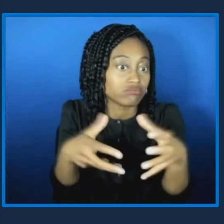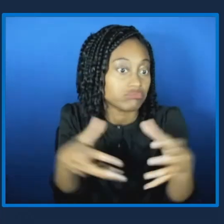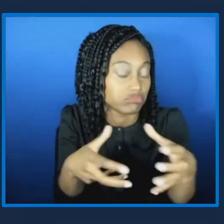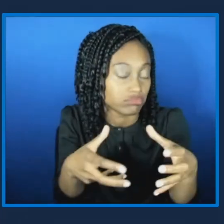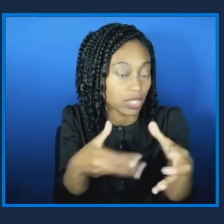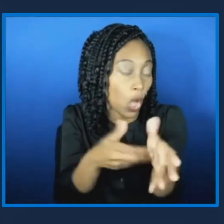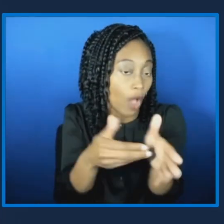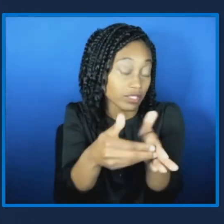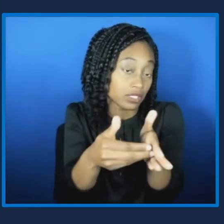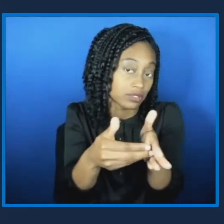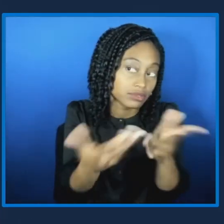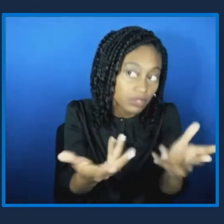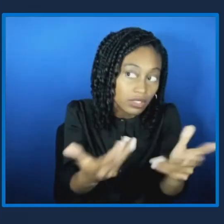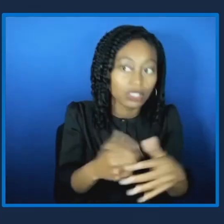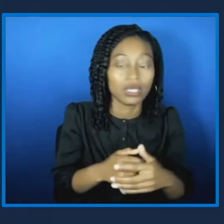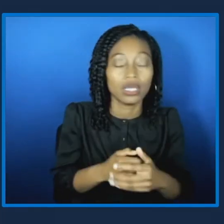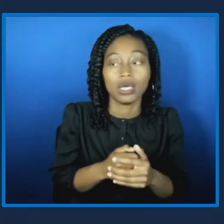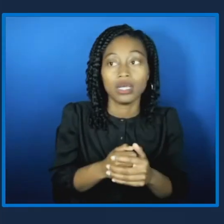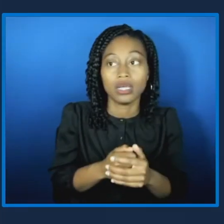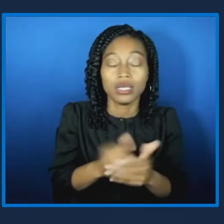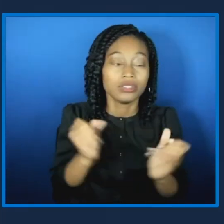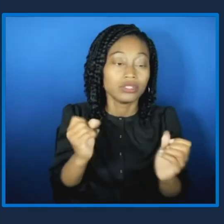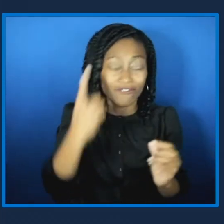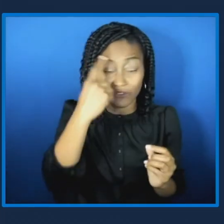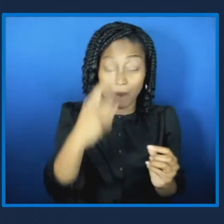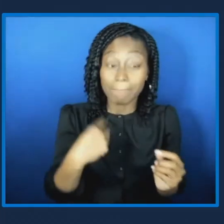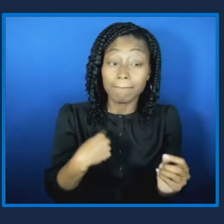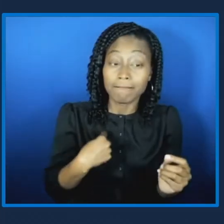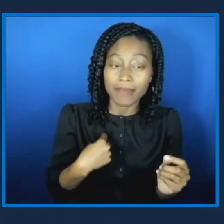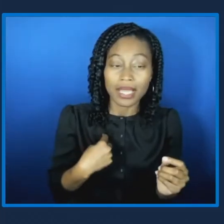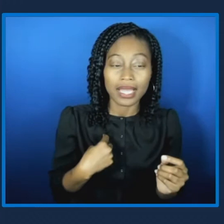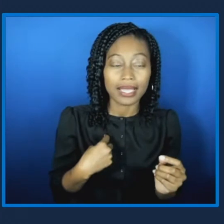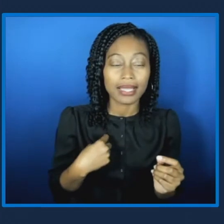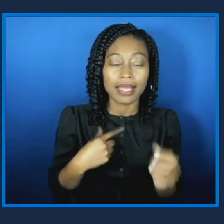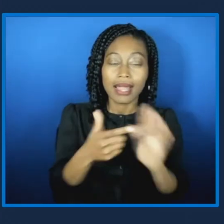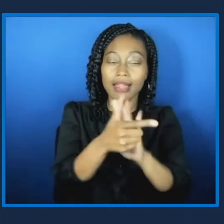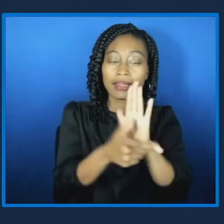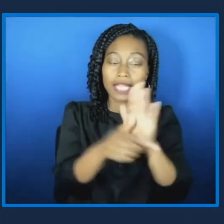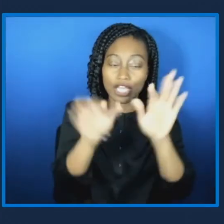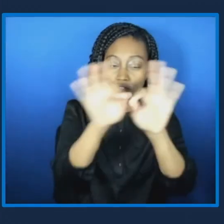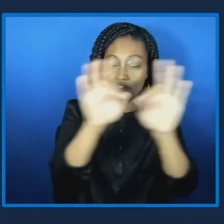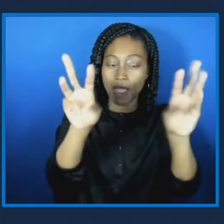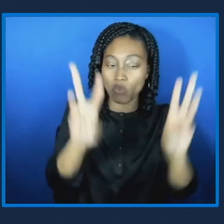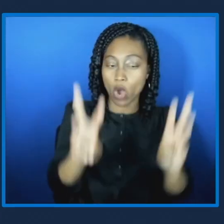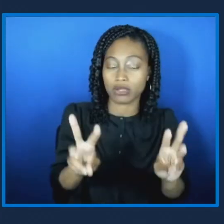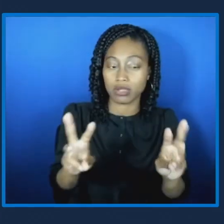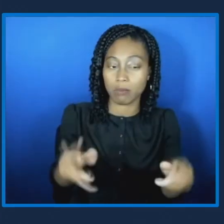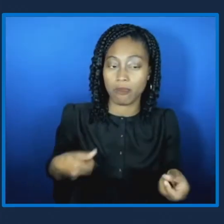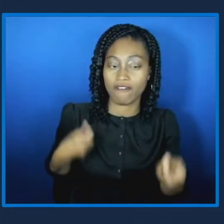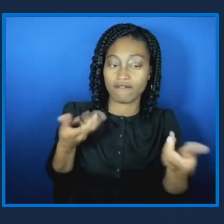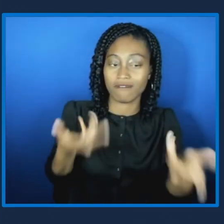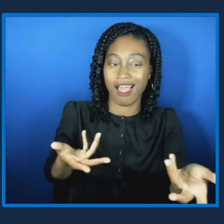So for me, I think legal frameworks have provided a way into the future, have given us permission